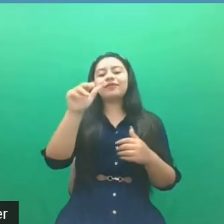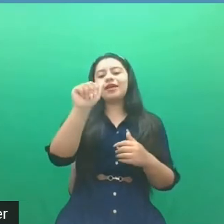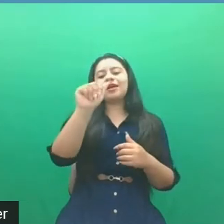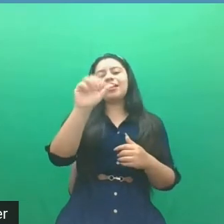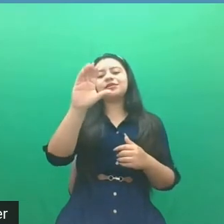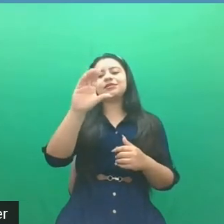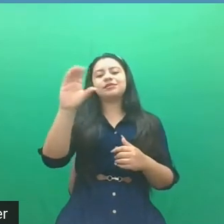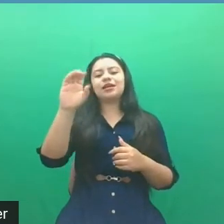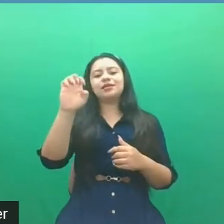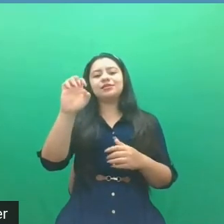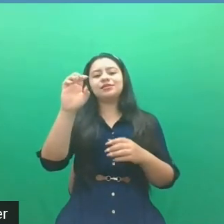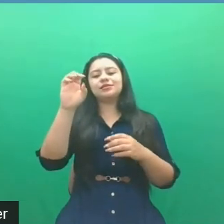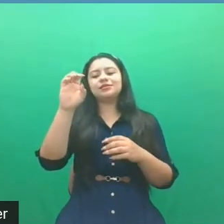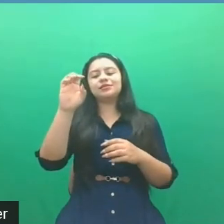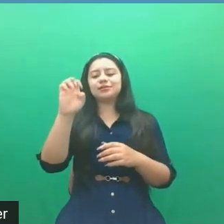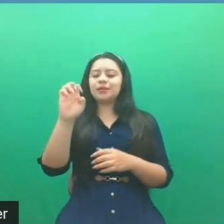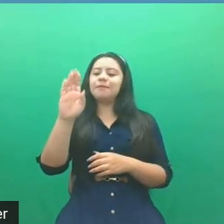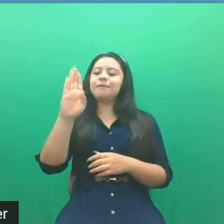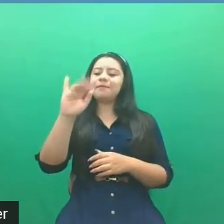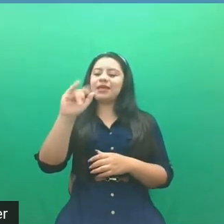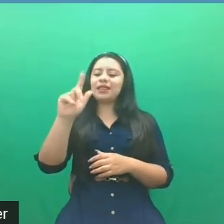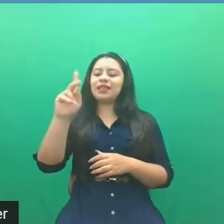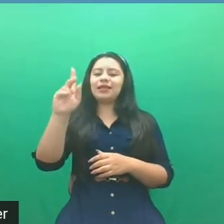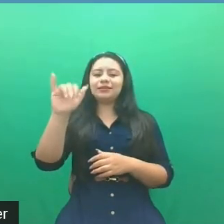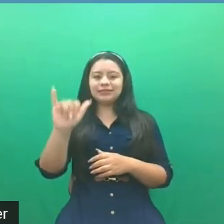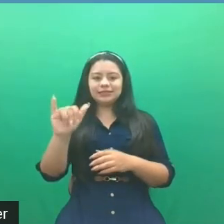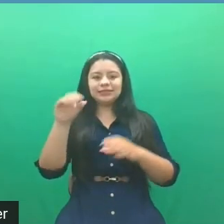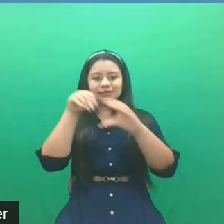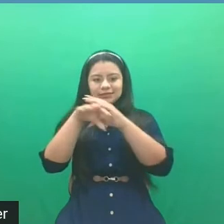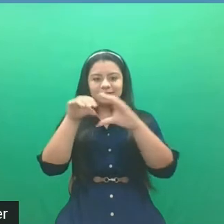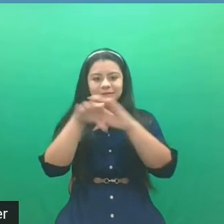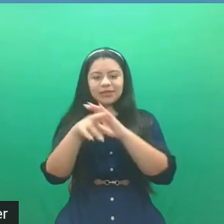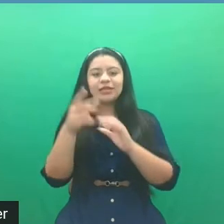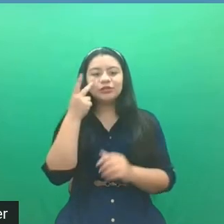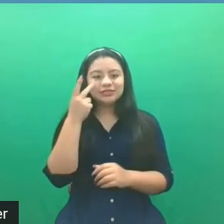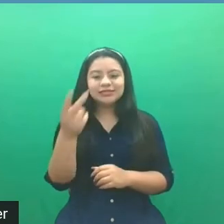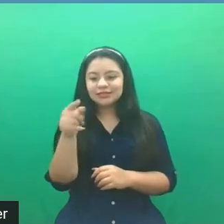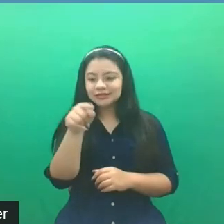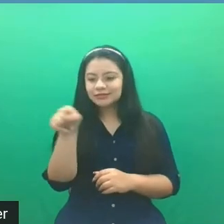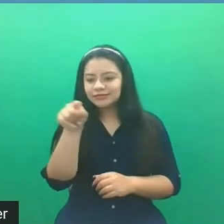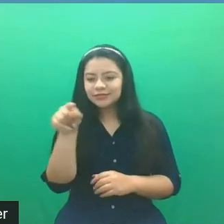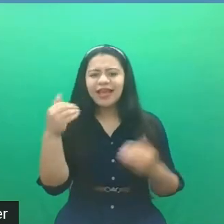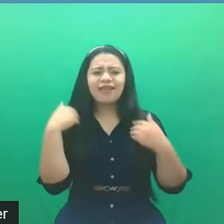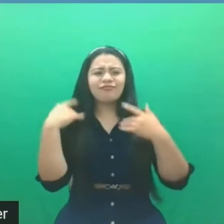is a switch-based access for those who are not able to use the screen, there is the screen reader